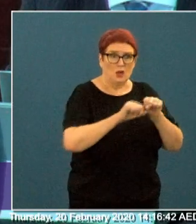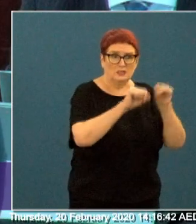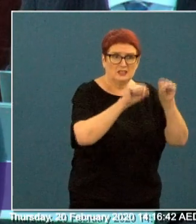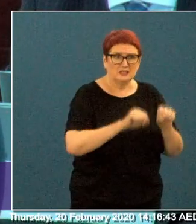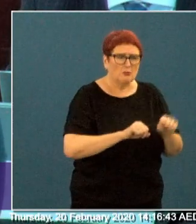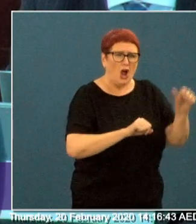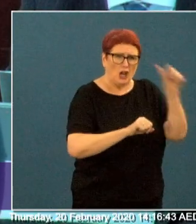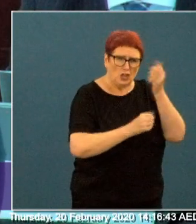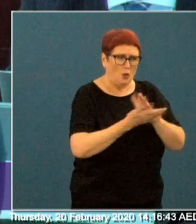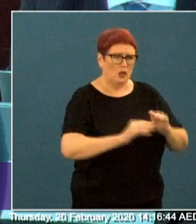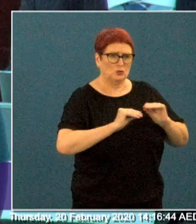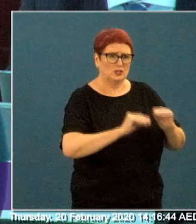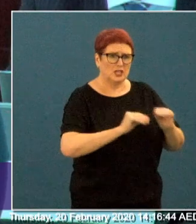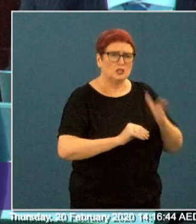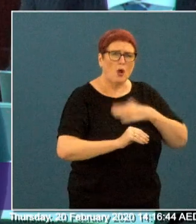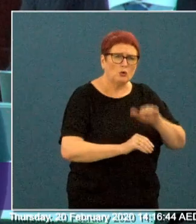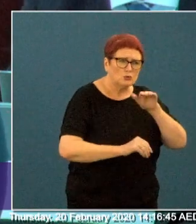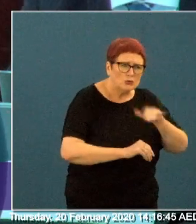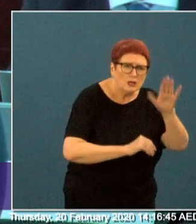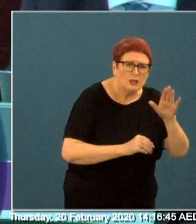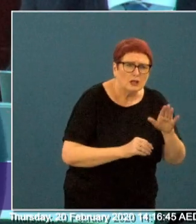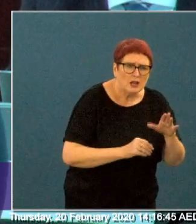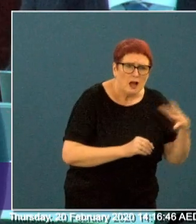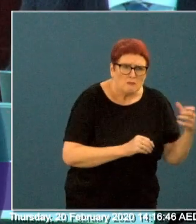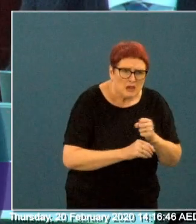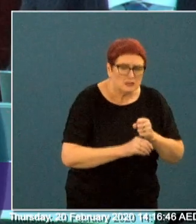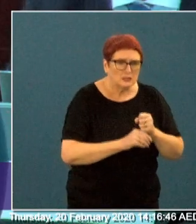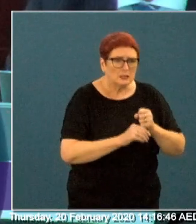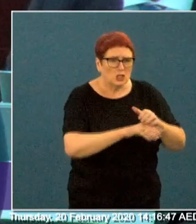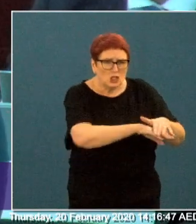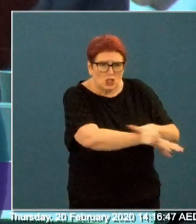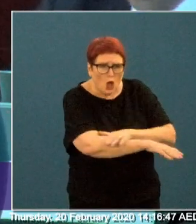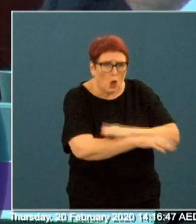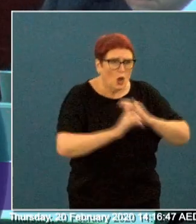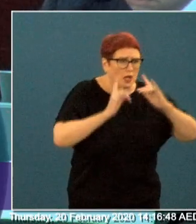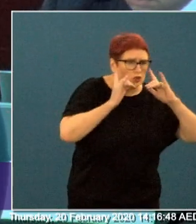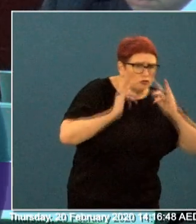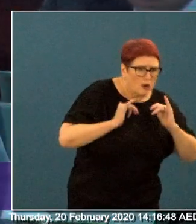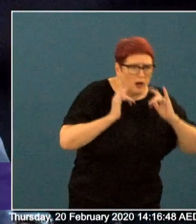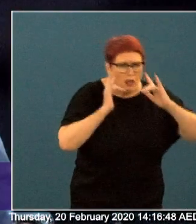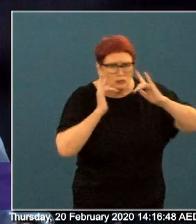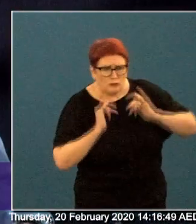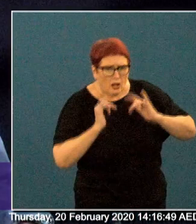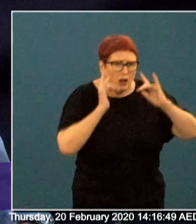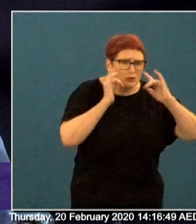that we have to evaluate and test and pilot before we know that training is going to work? And I'm not suggesting that Ms Mitchell